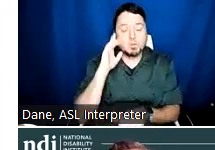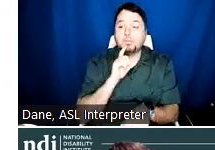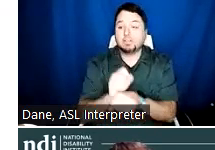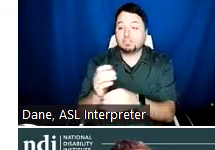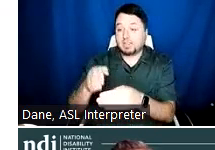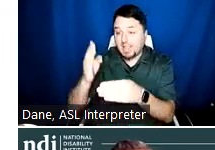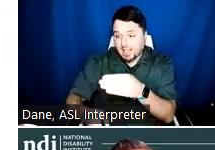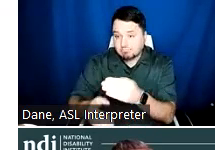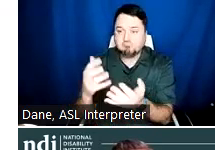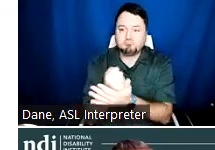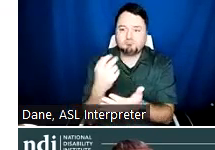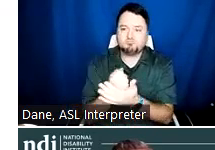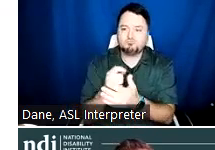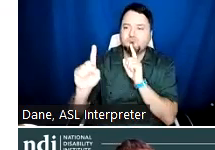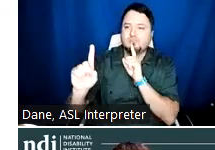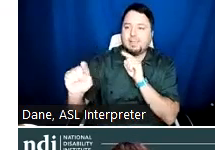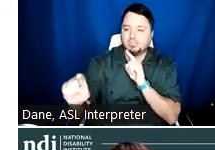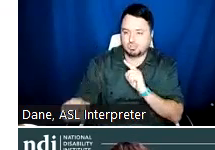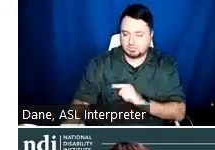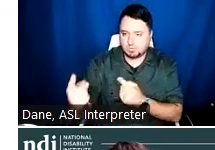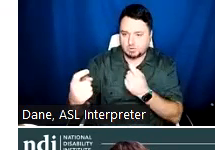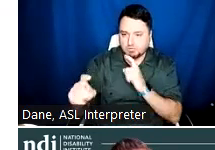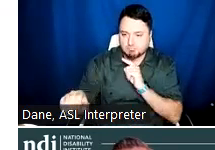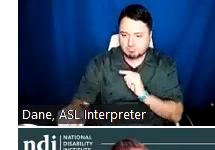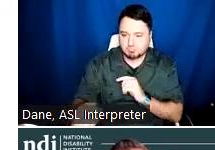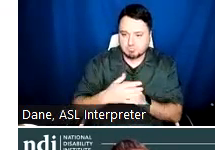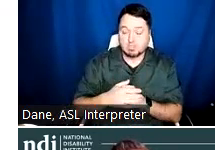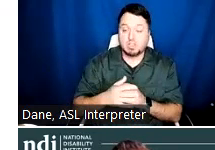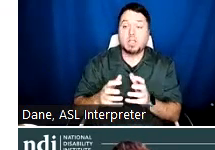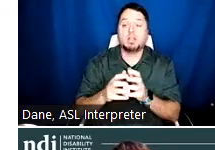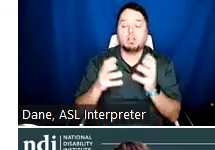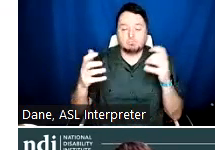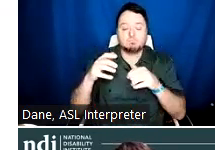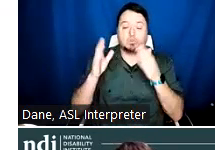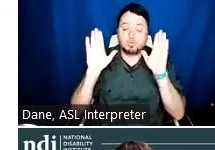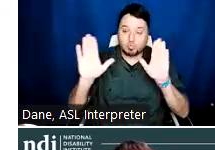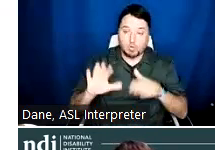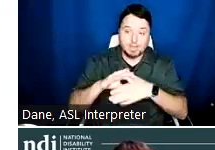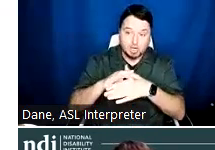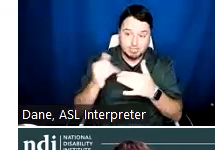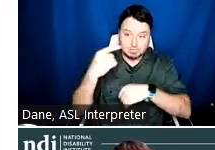for the question and answer period. There's a lot of great content today, so we will make sure to